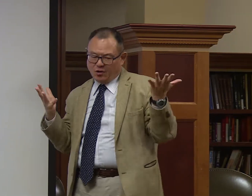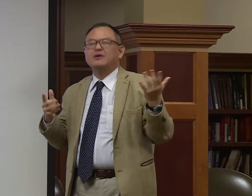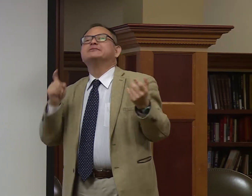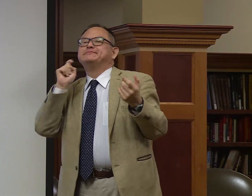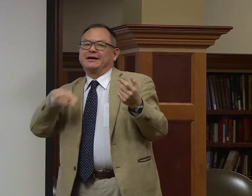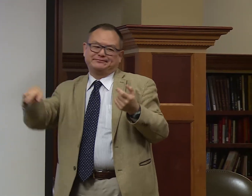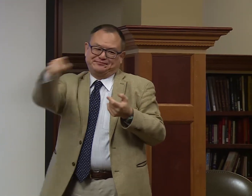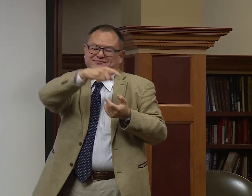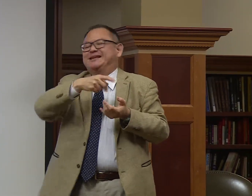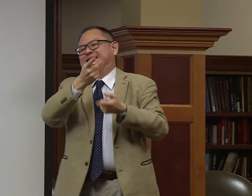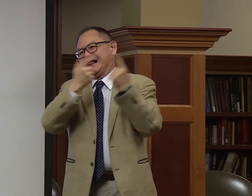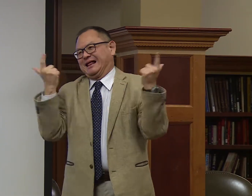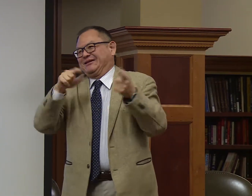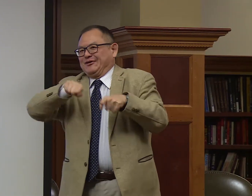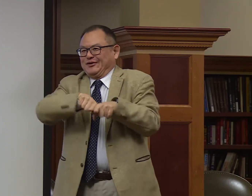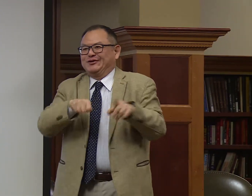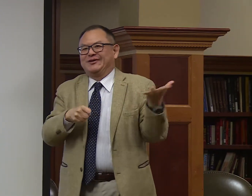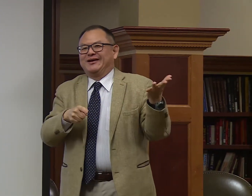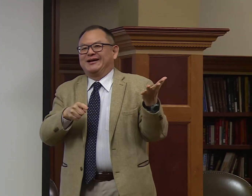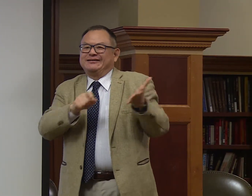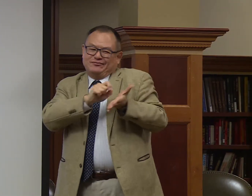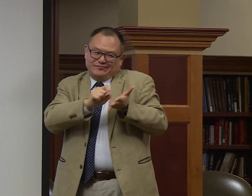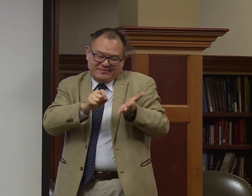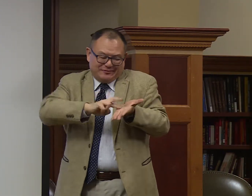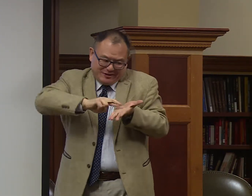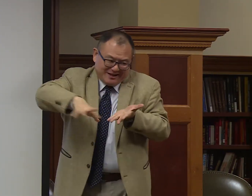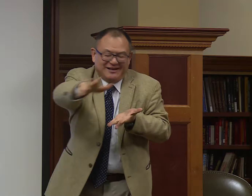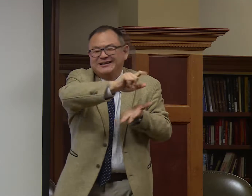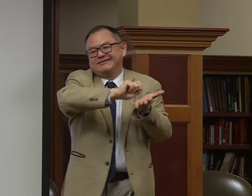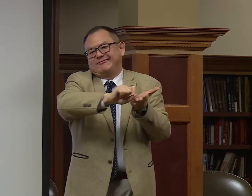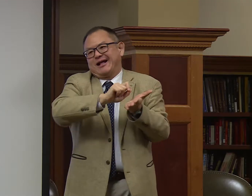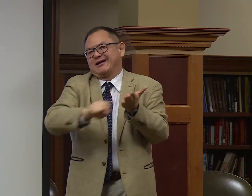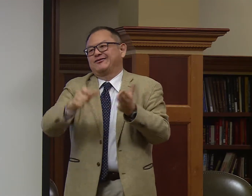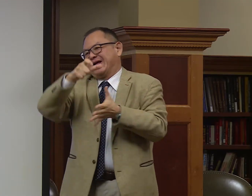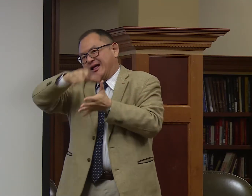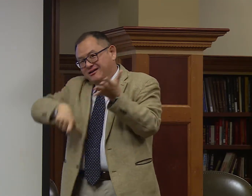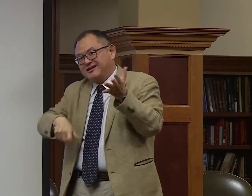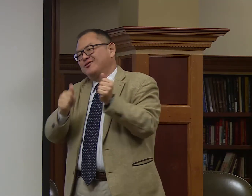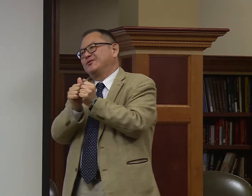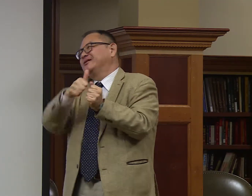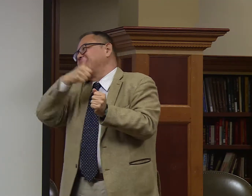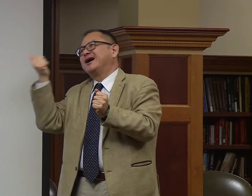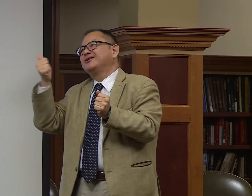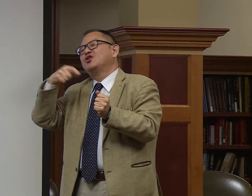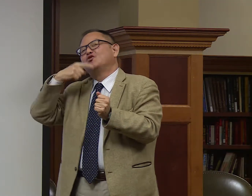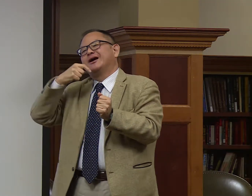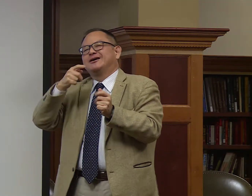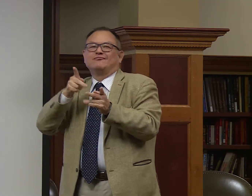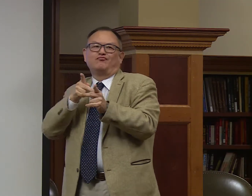and so I researched and wrote an article related to their language.